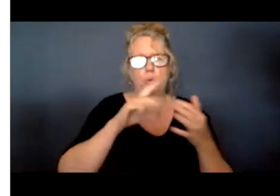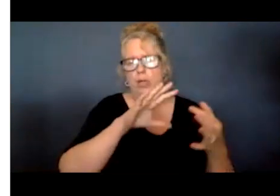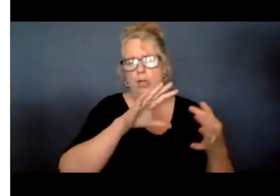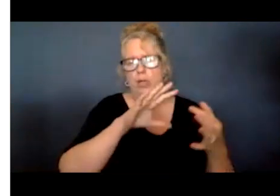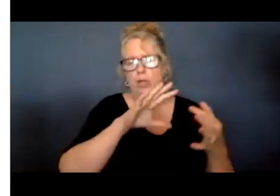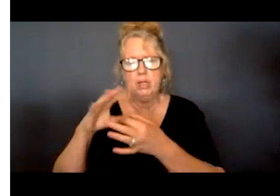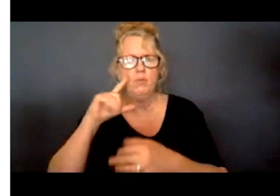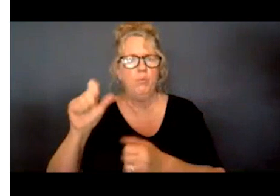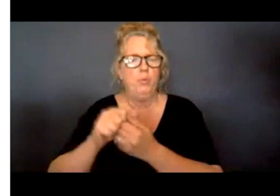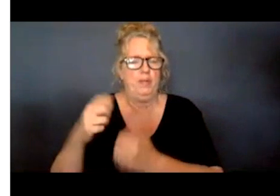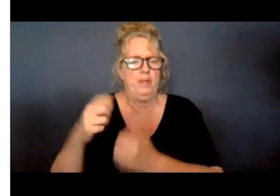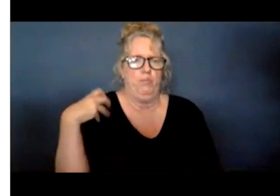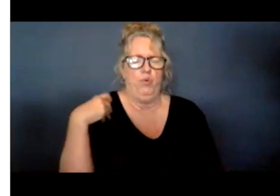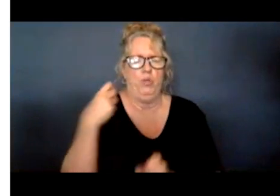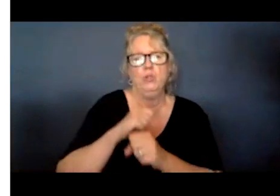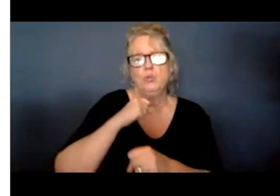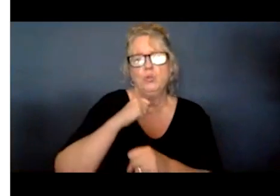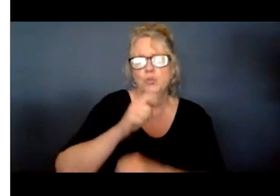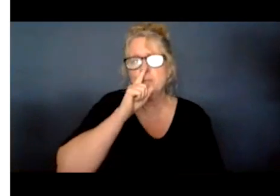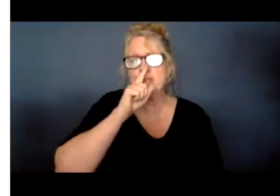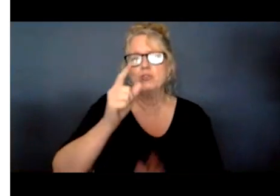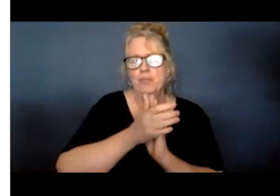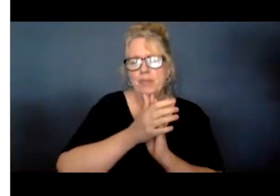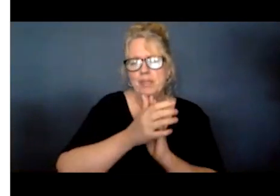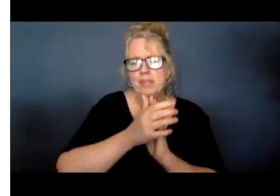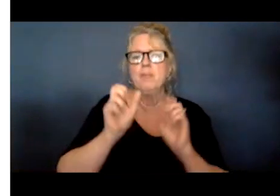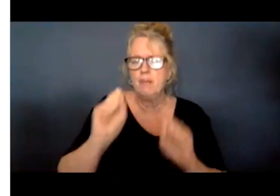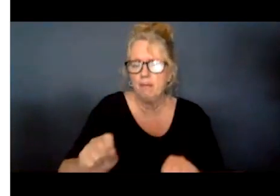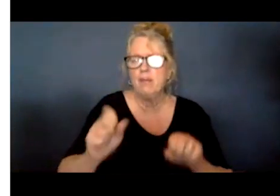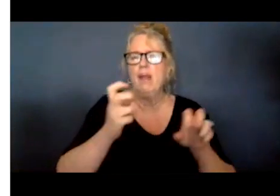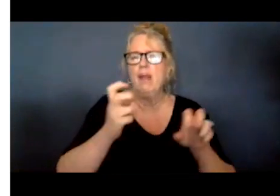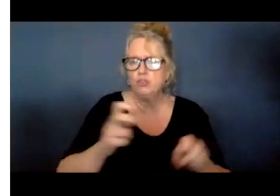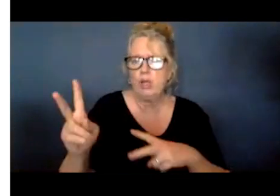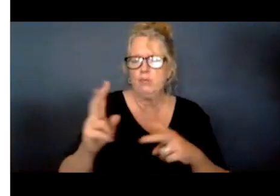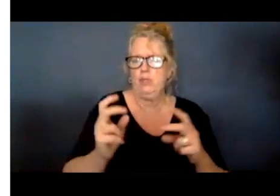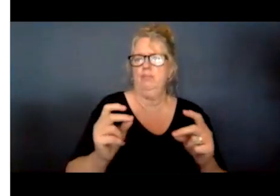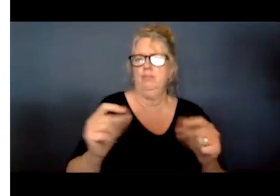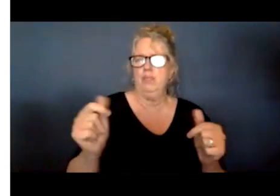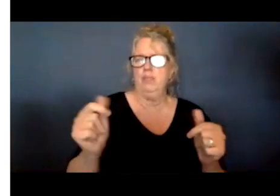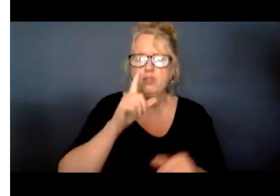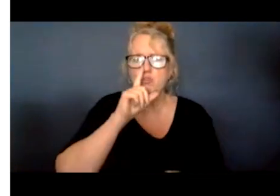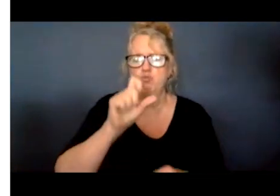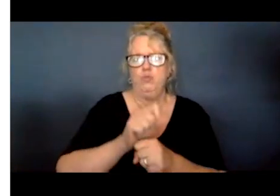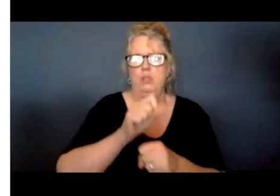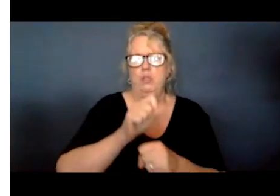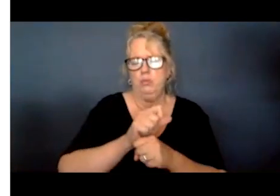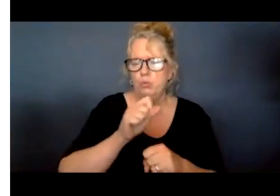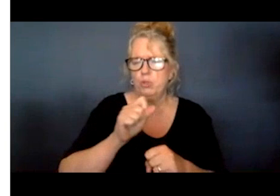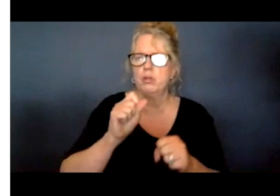employers to ensure these skills translate immediately to real job opportunities.